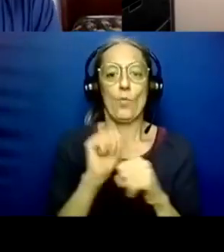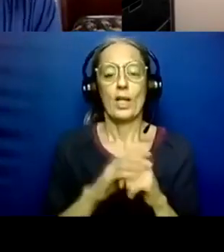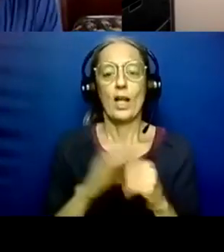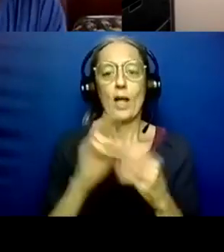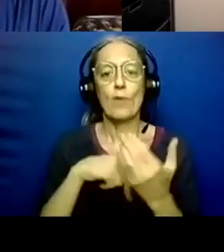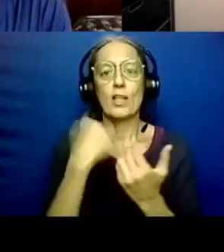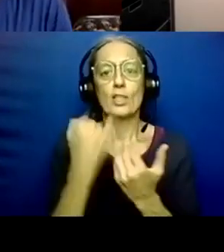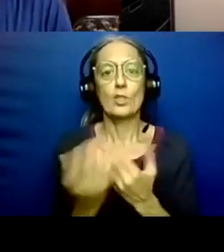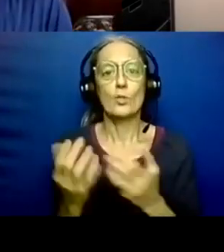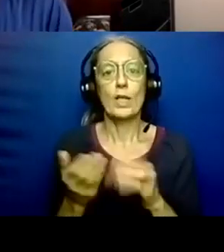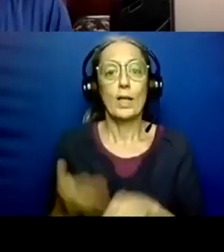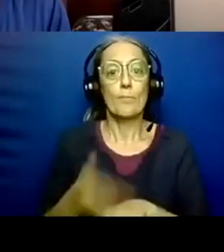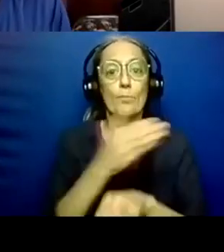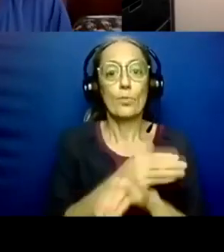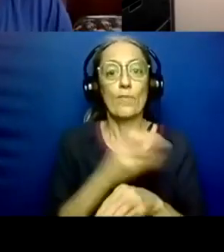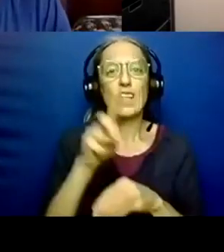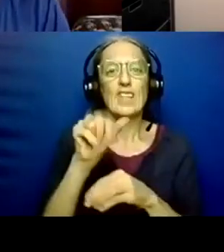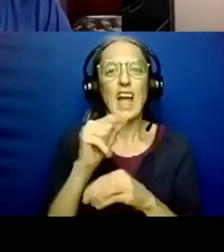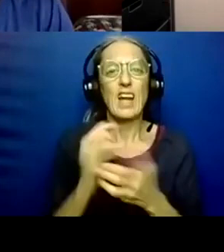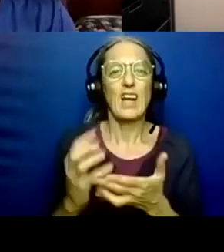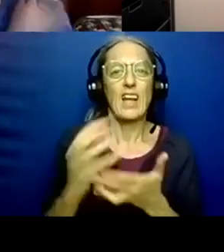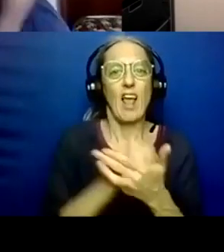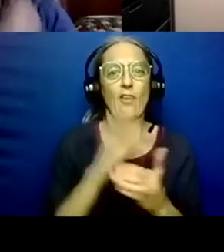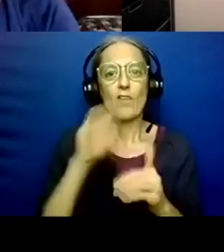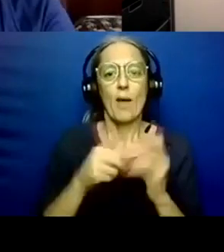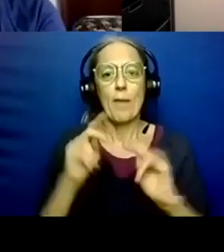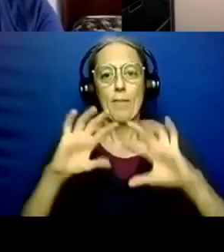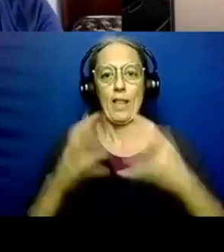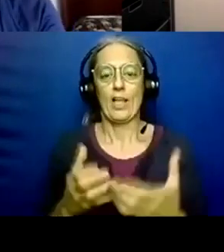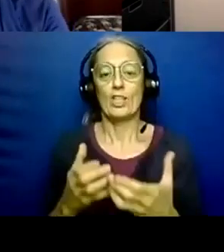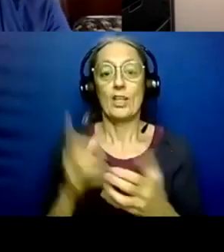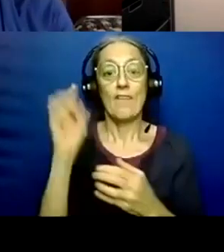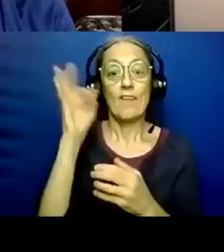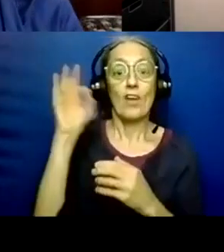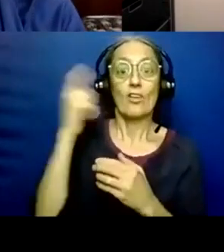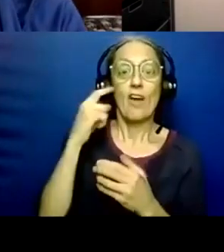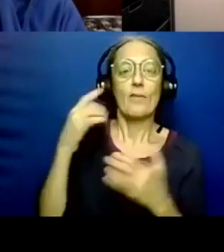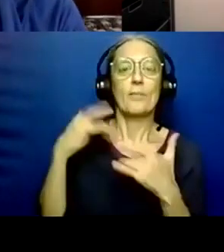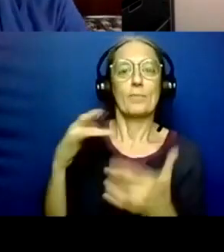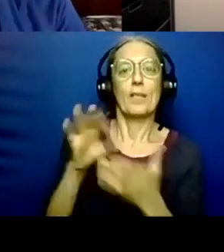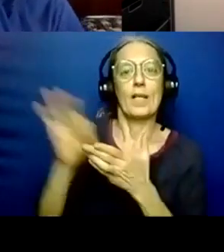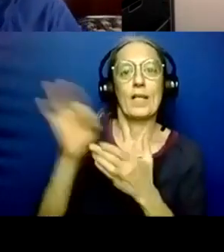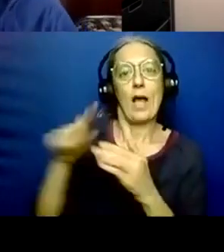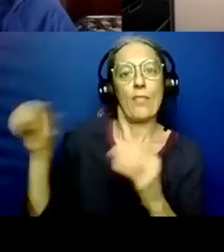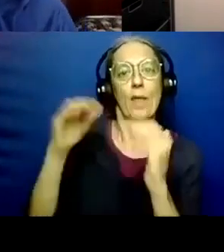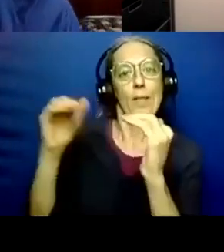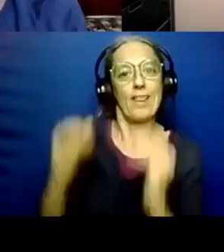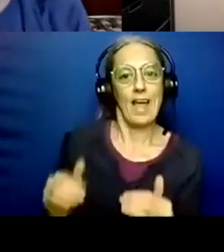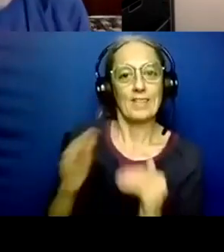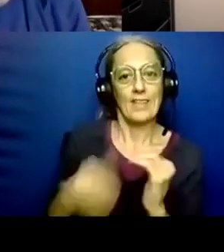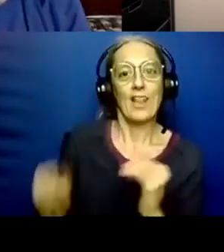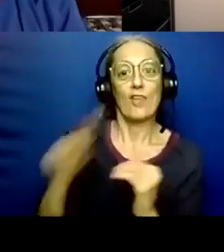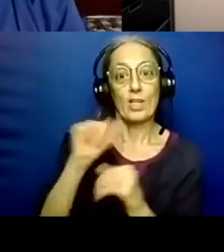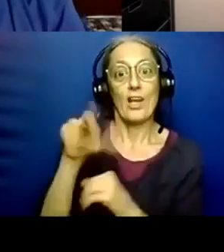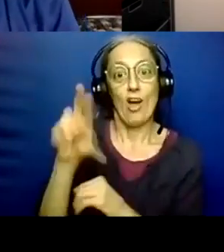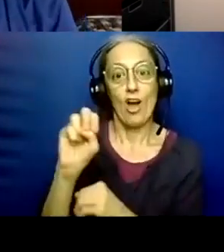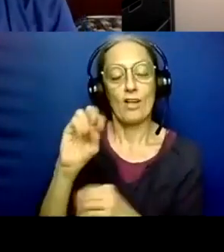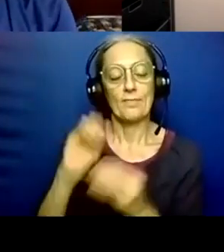about our population, which is consistently undercounted by the federal government. In April, we also helped file the first federal complaints